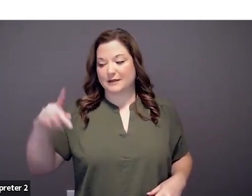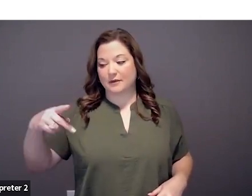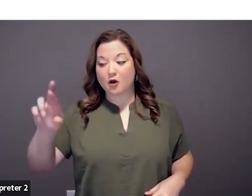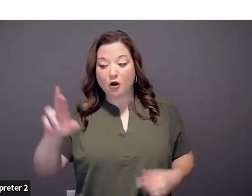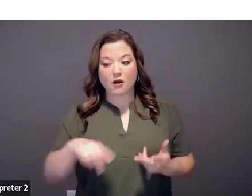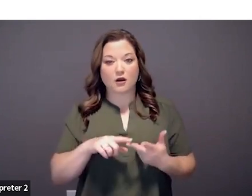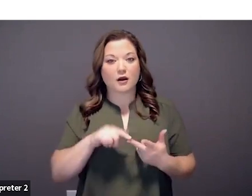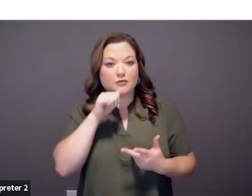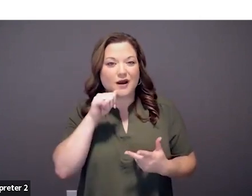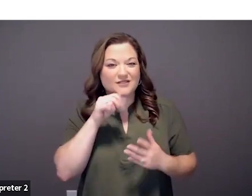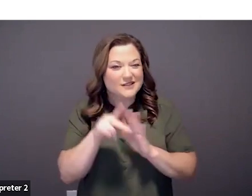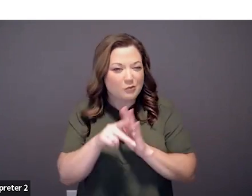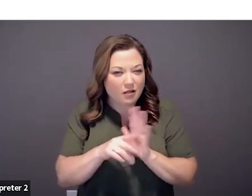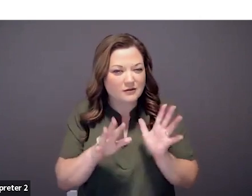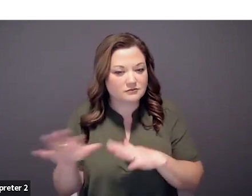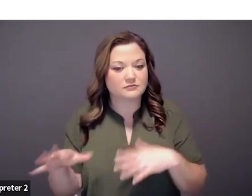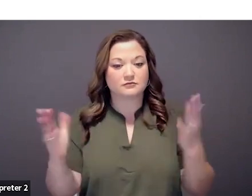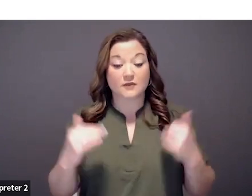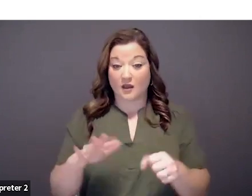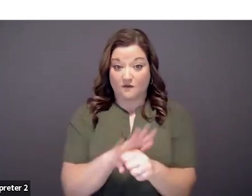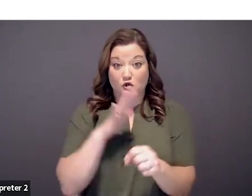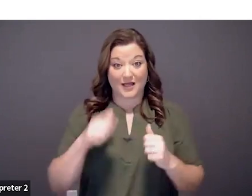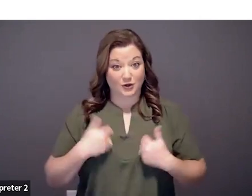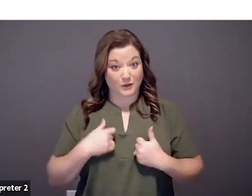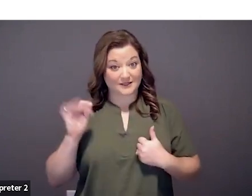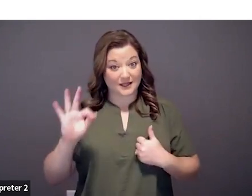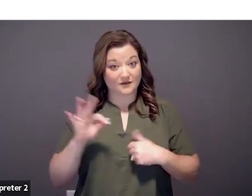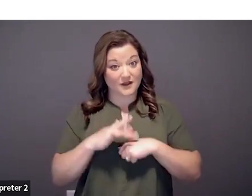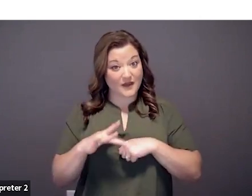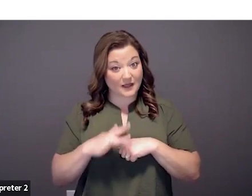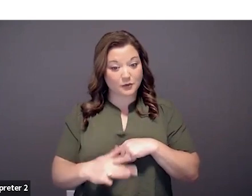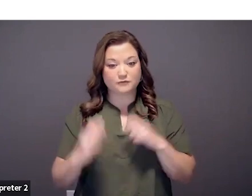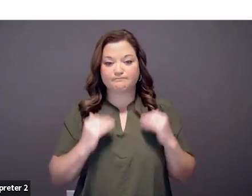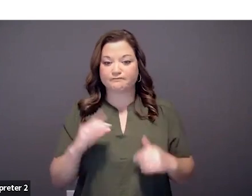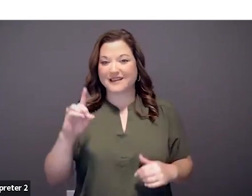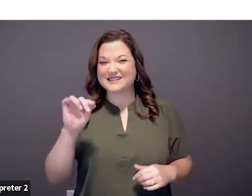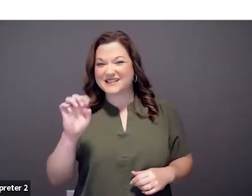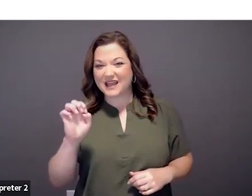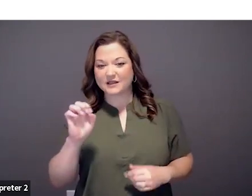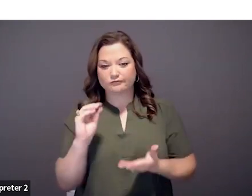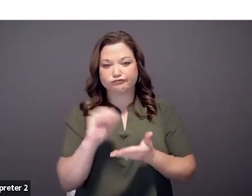full address if it was available, date entry and if it was available,